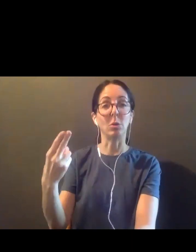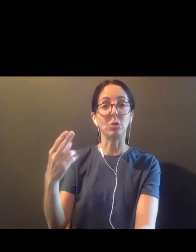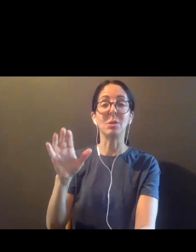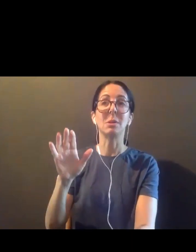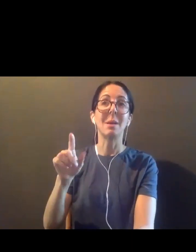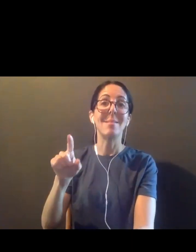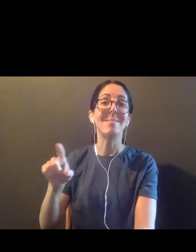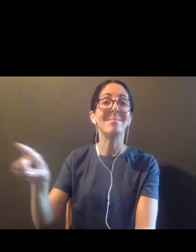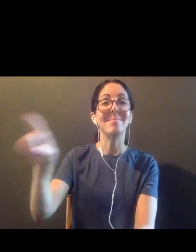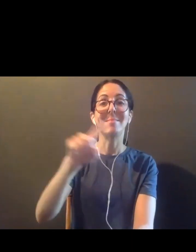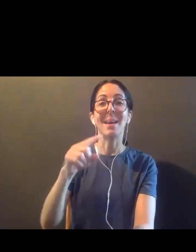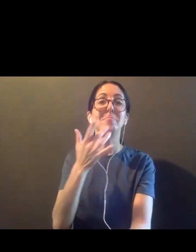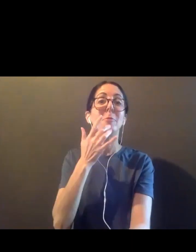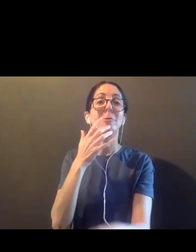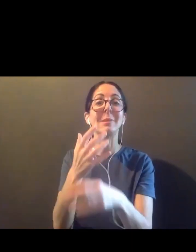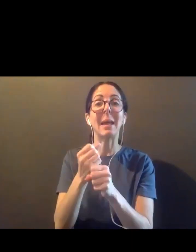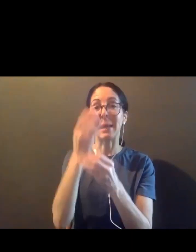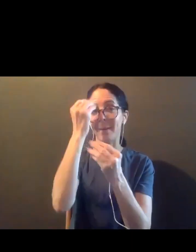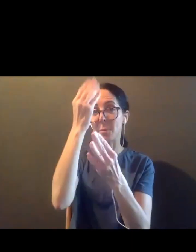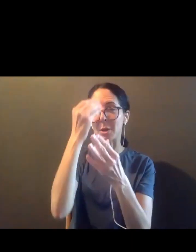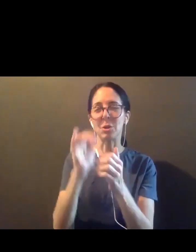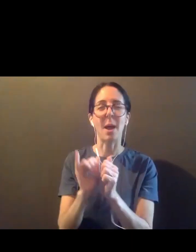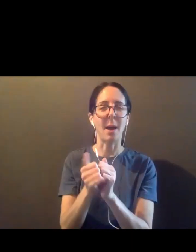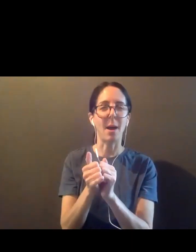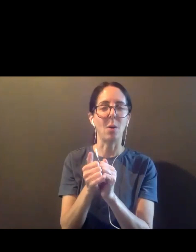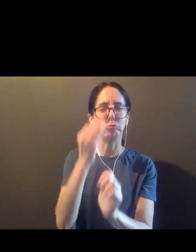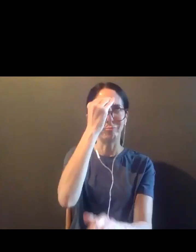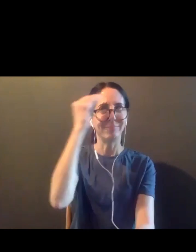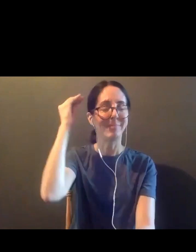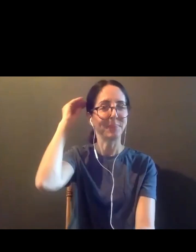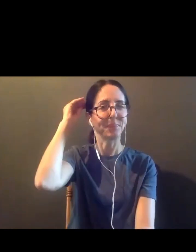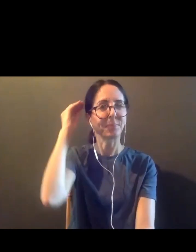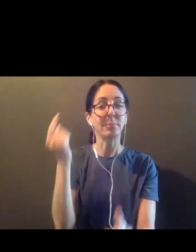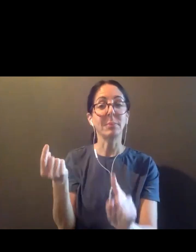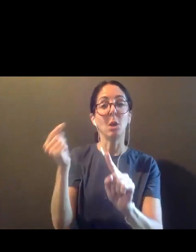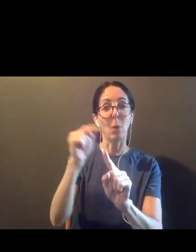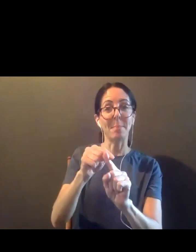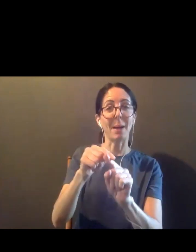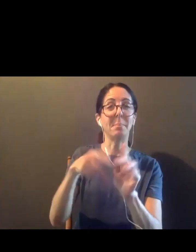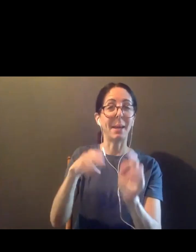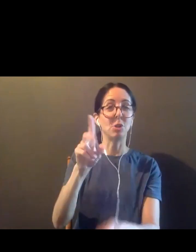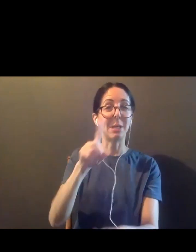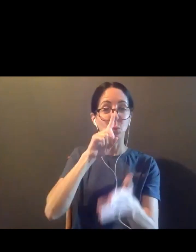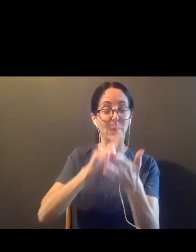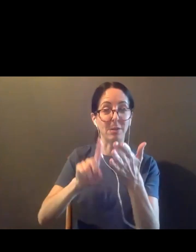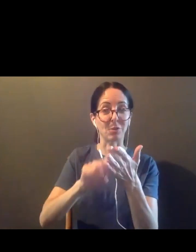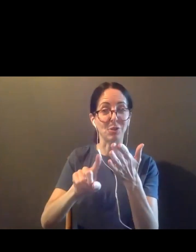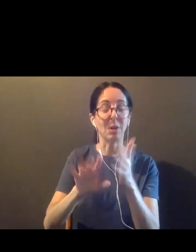receiving the information. And going back to my thesis research we had the opportunity then to connect with the policy